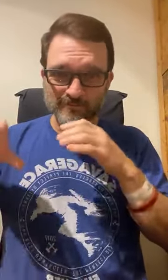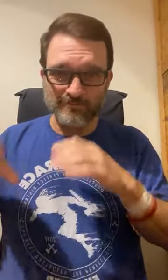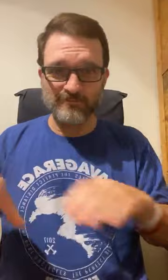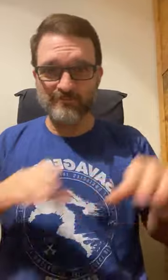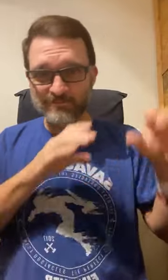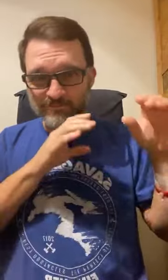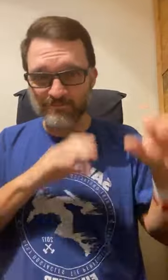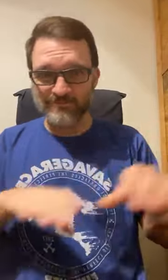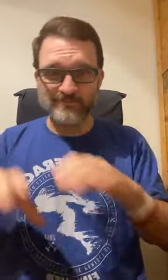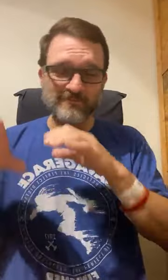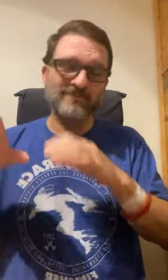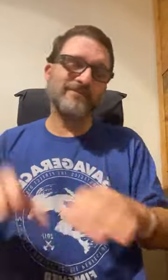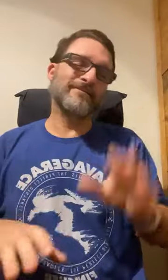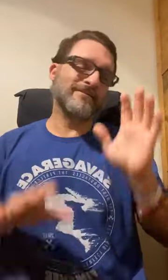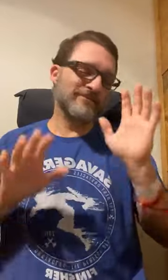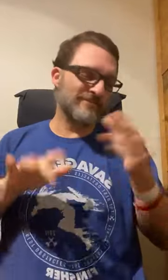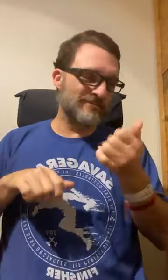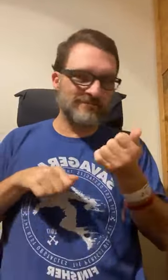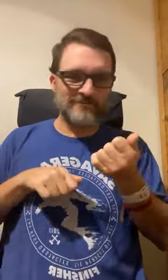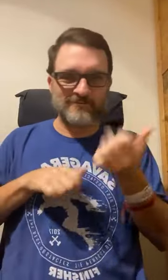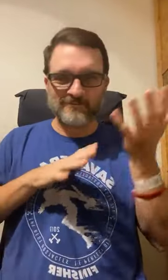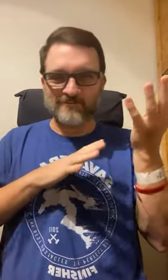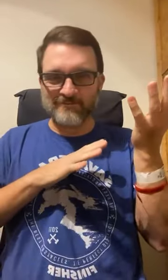All that was too much steps to go through. I decide to throw all that out.